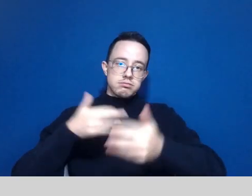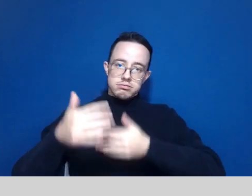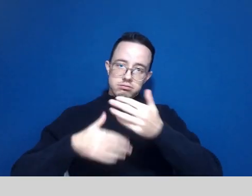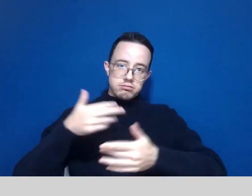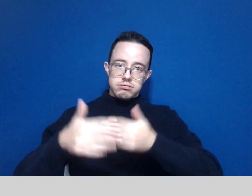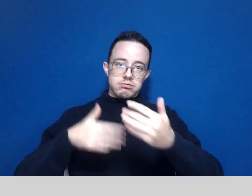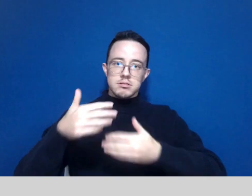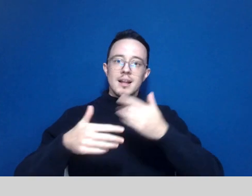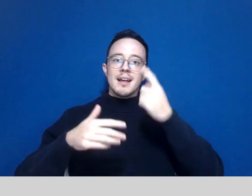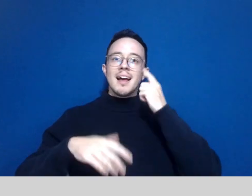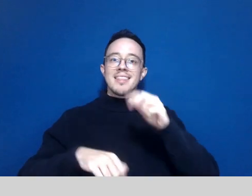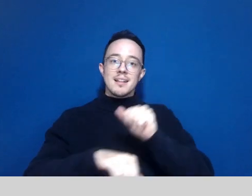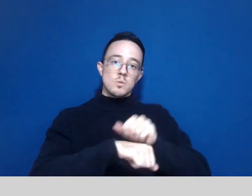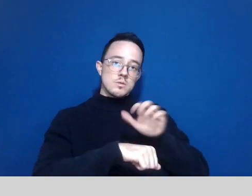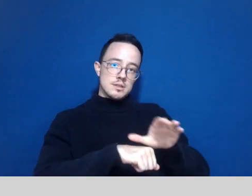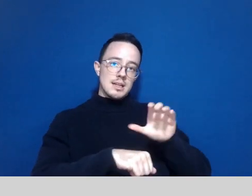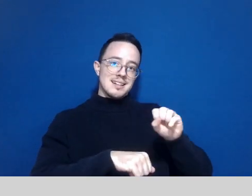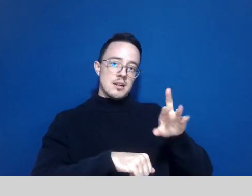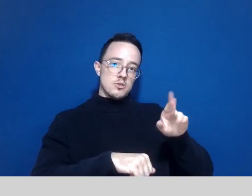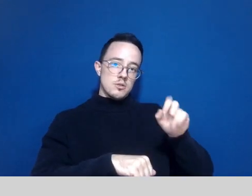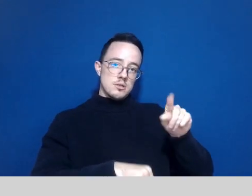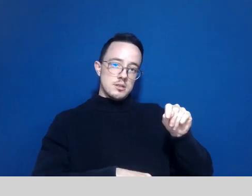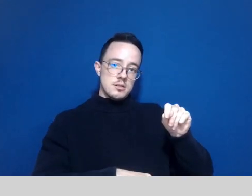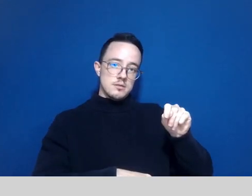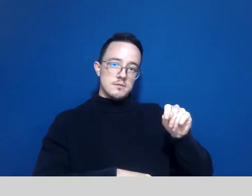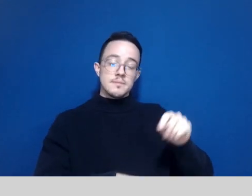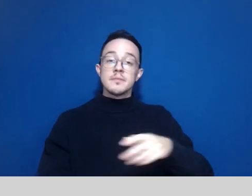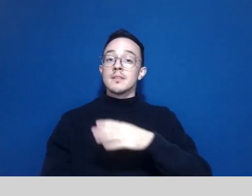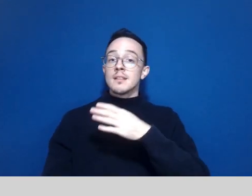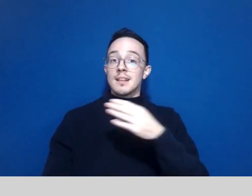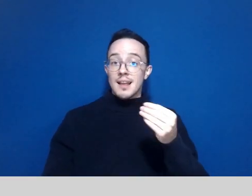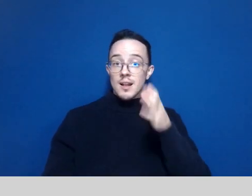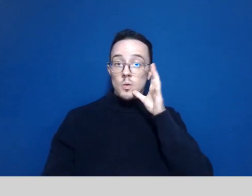then I'll put things to the directory with SRT."